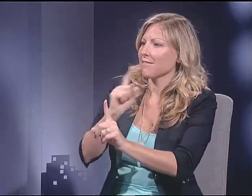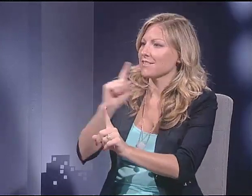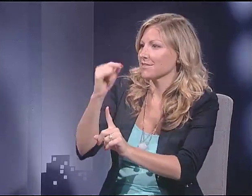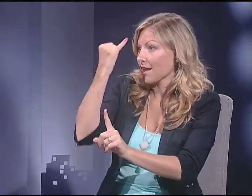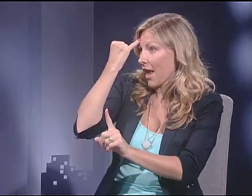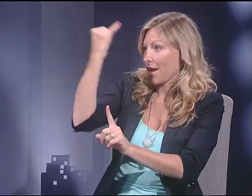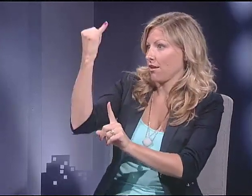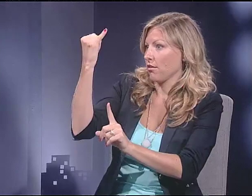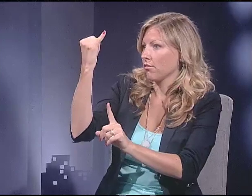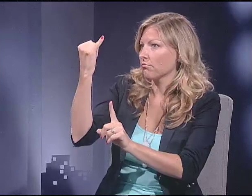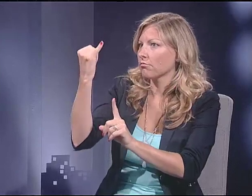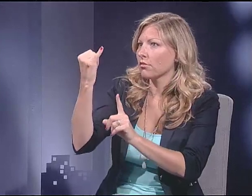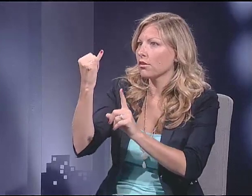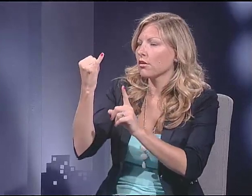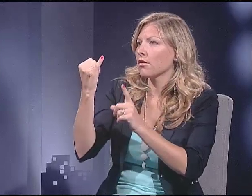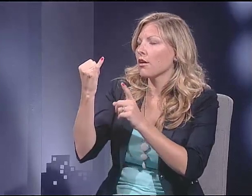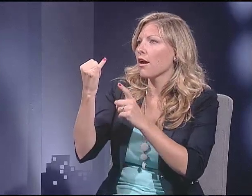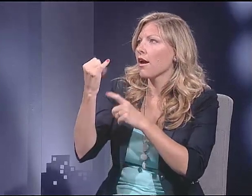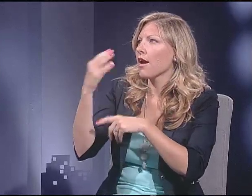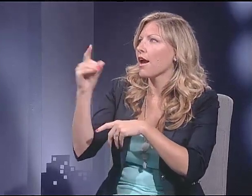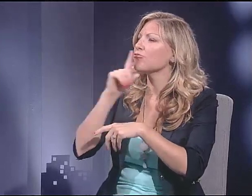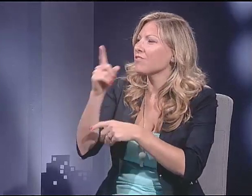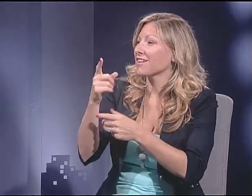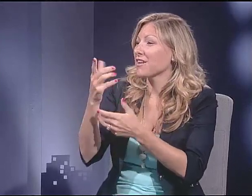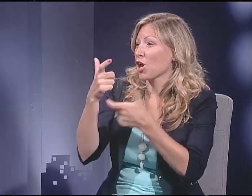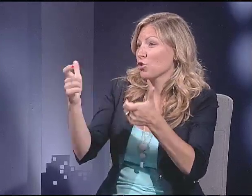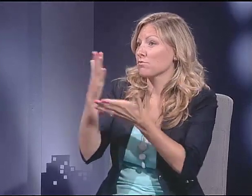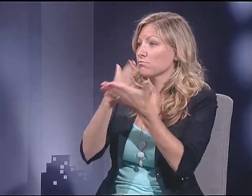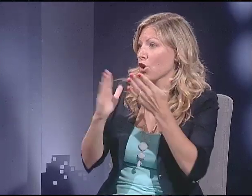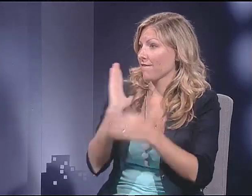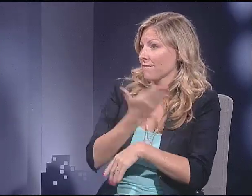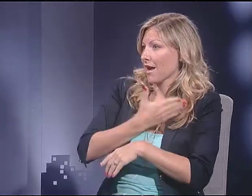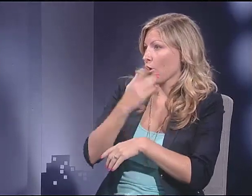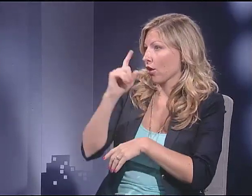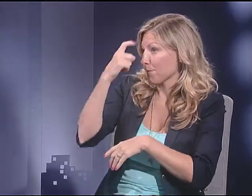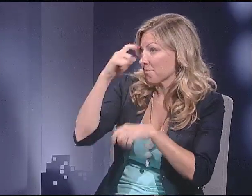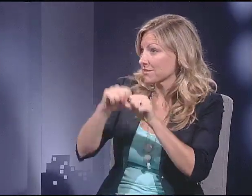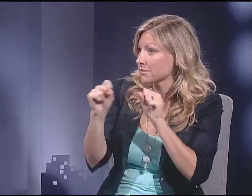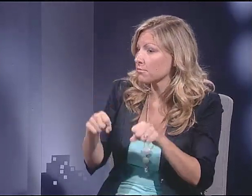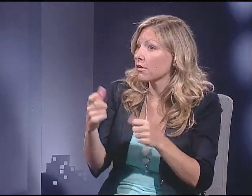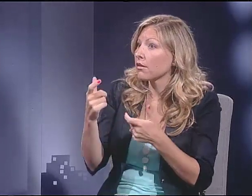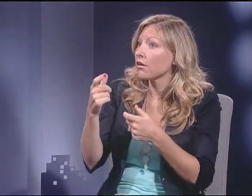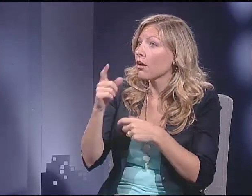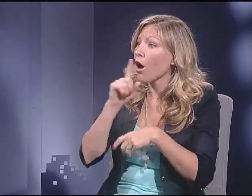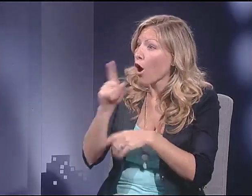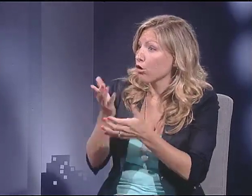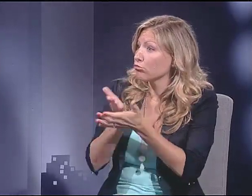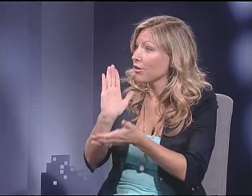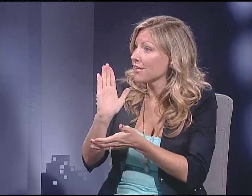It seems there's a lot of support as far as you mentioned rights are an idea. Rights a huge part of our government system.